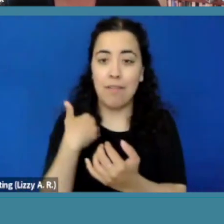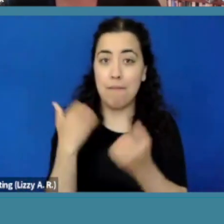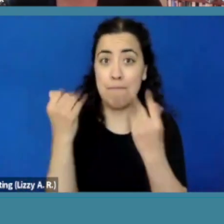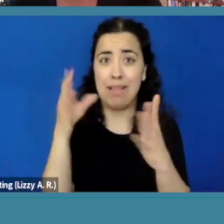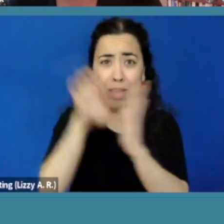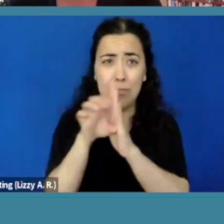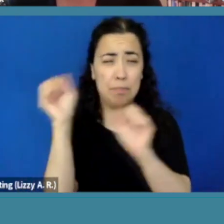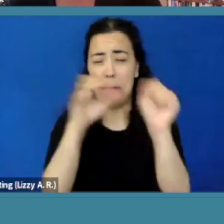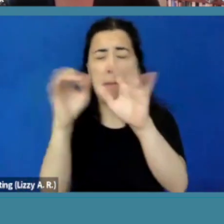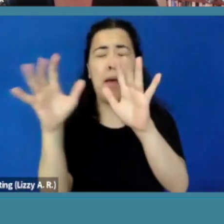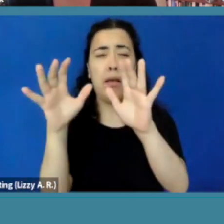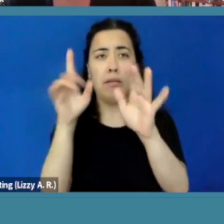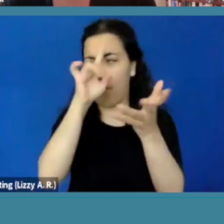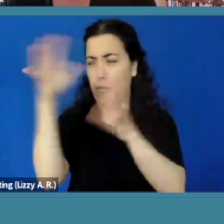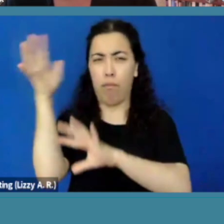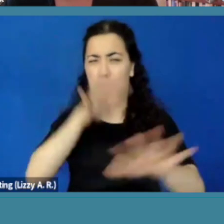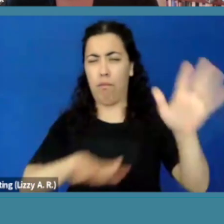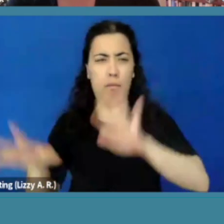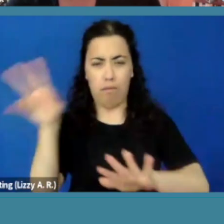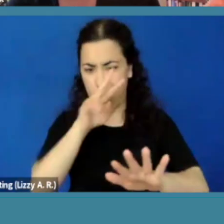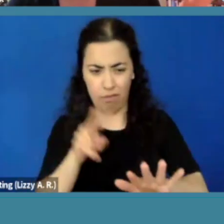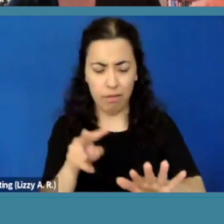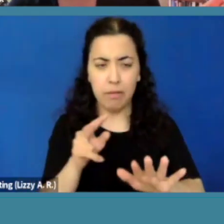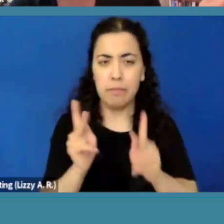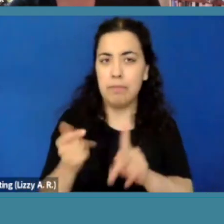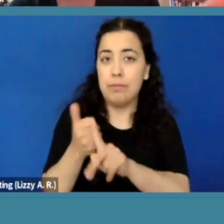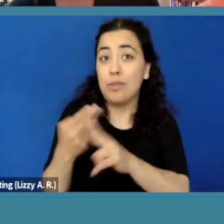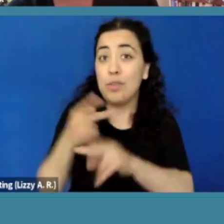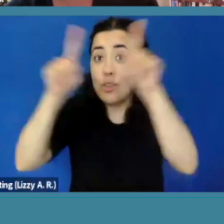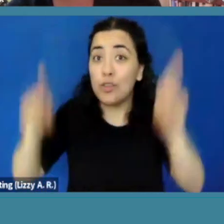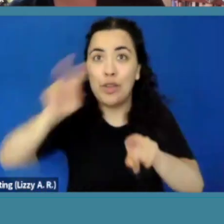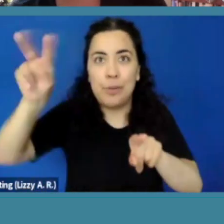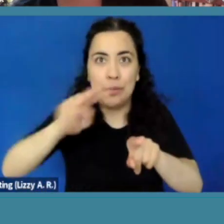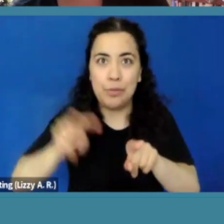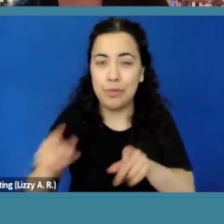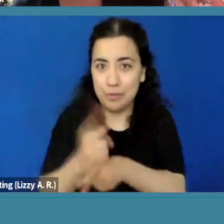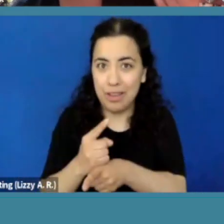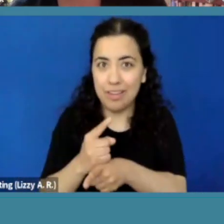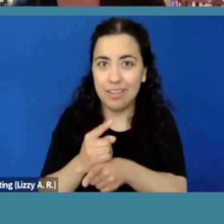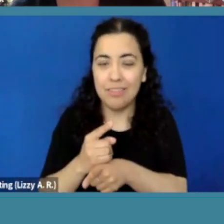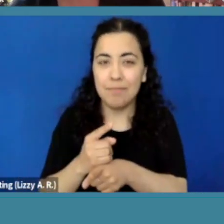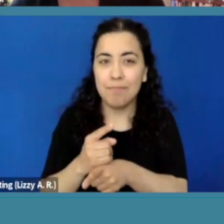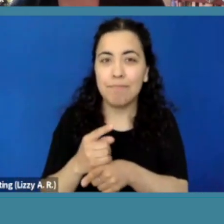it can be confusing for folks using screen readers, for example, which is my next point.